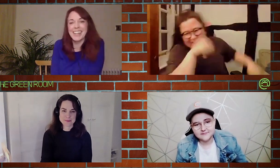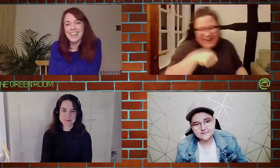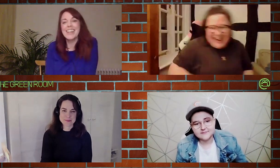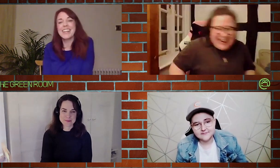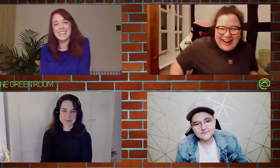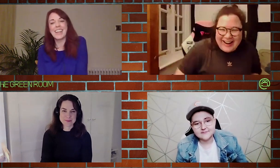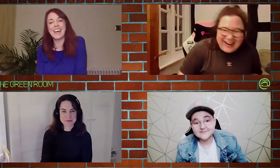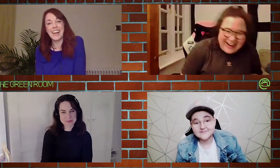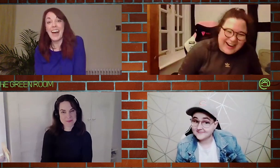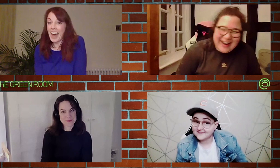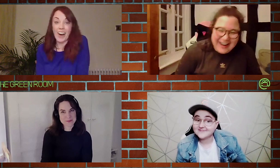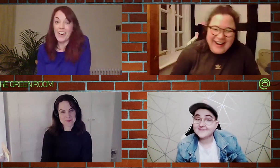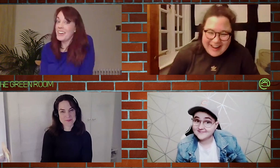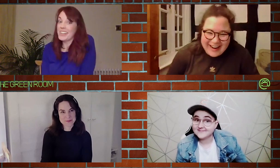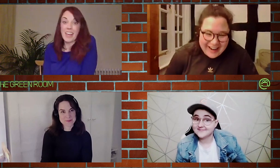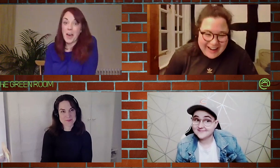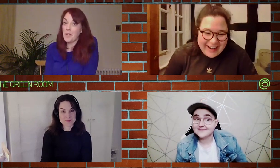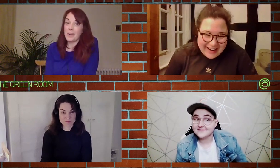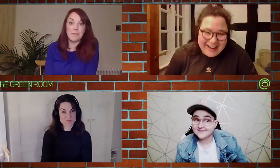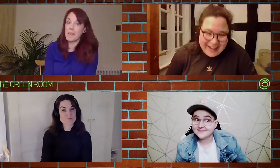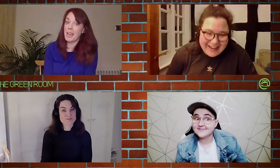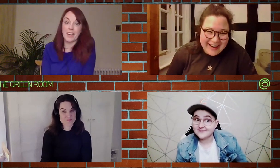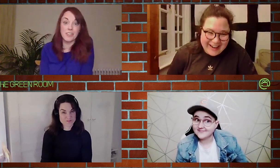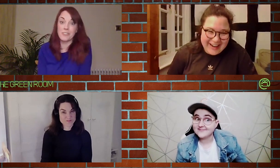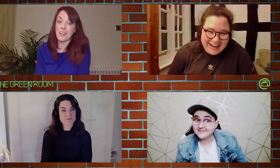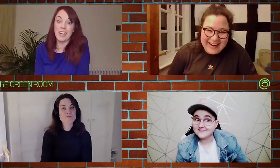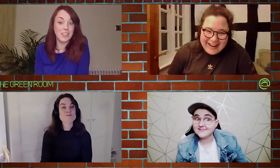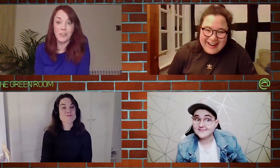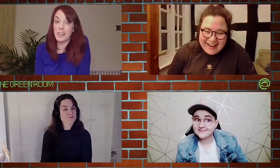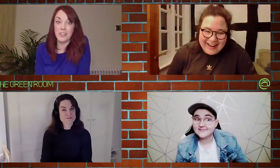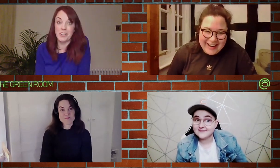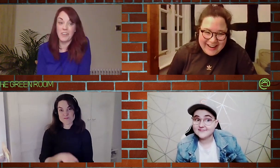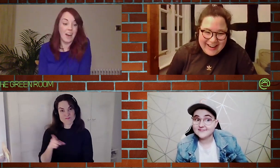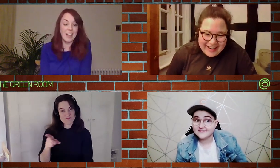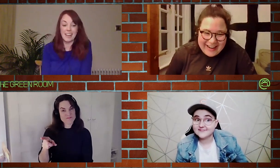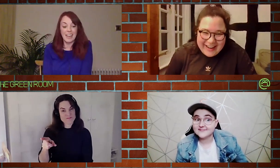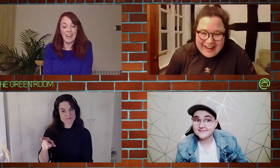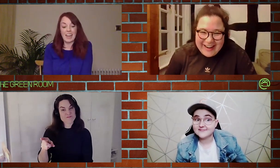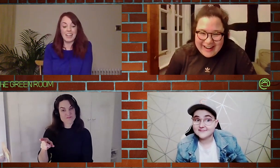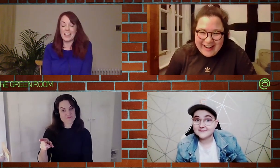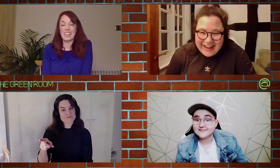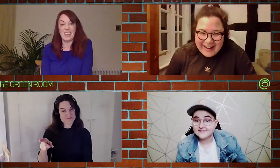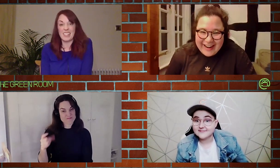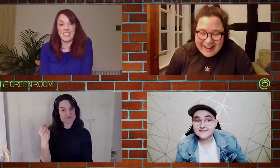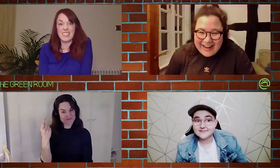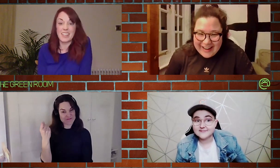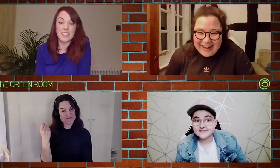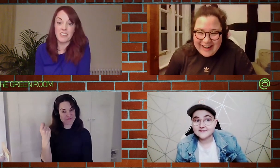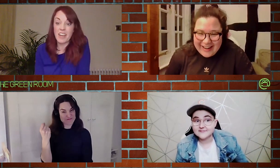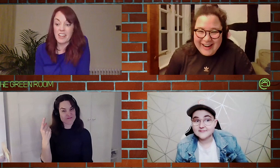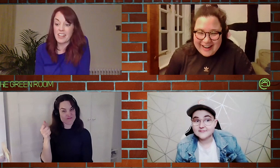You know what I mean? JB: Oh yeah. Mate. I know. I know, I know, I know. And I just think it's great like